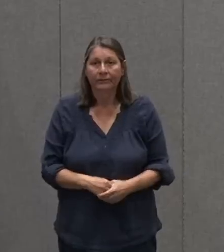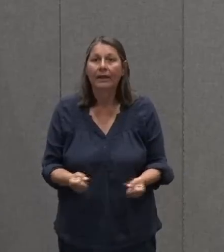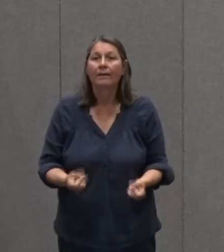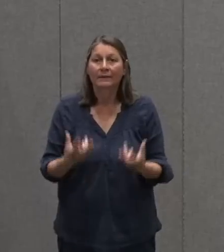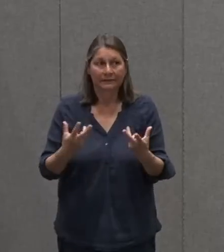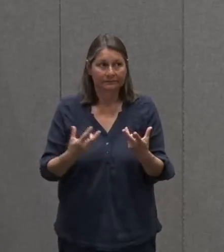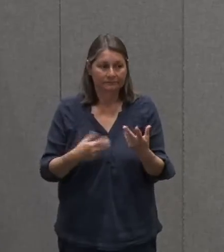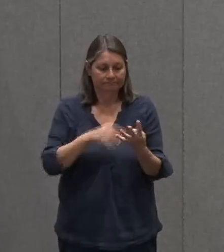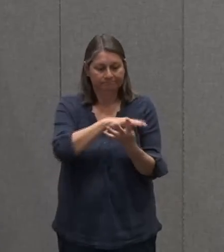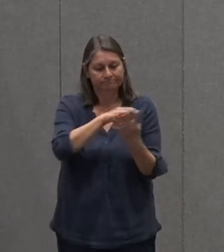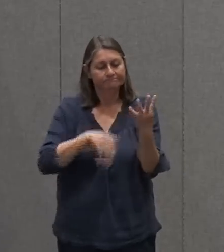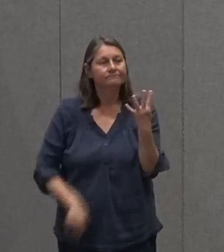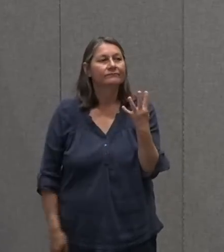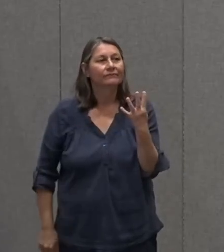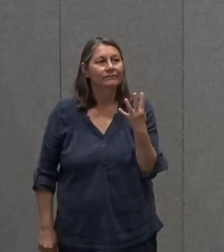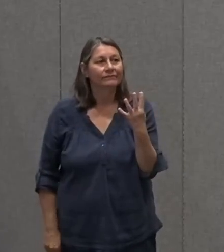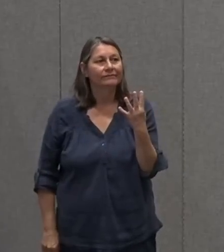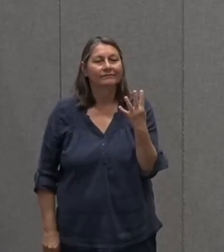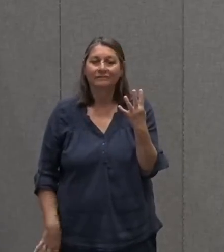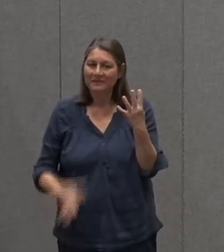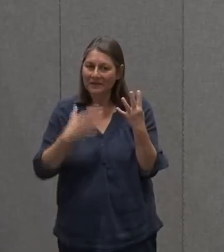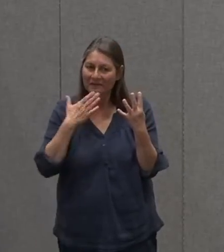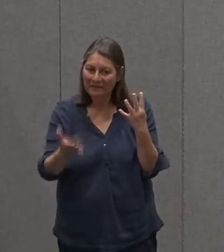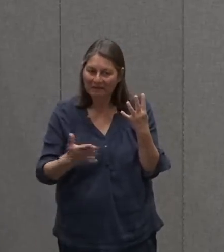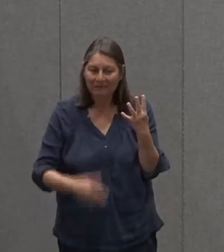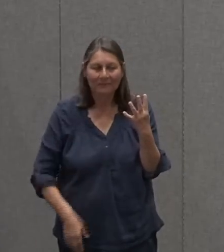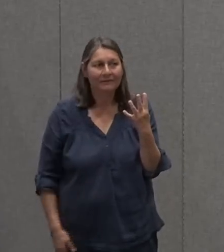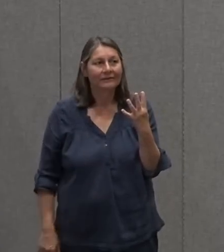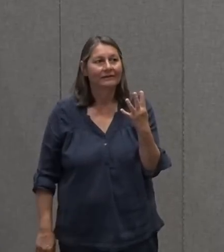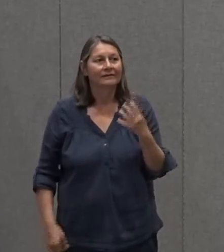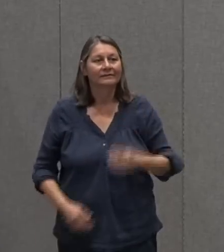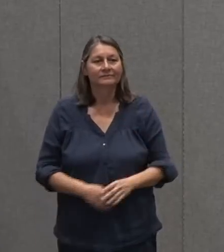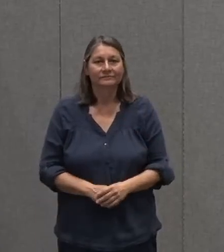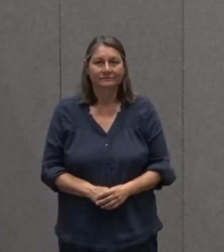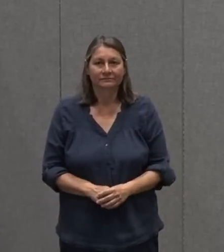All right, thanks for charting that out to me. There's four.